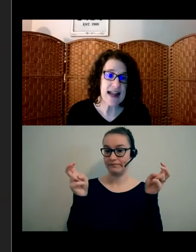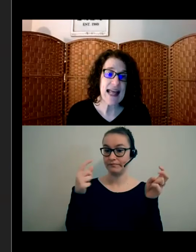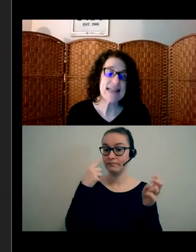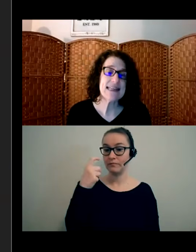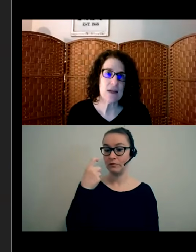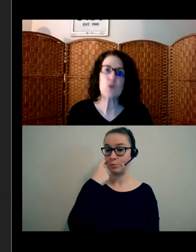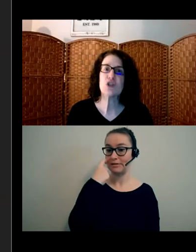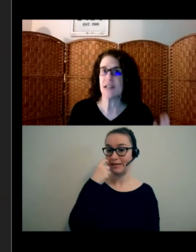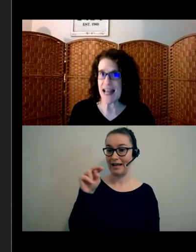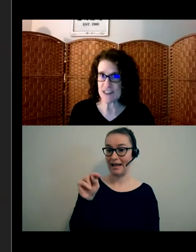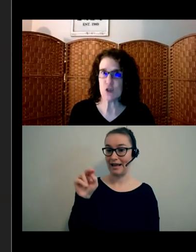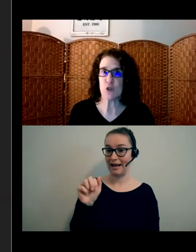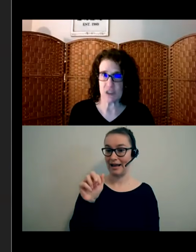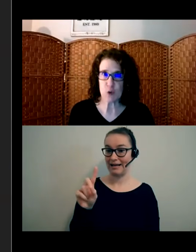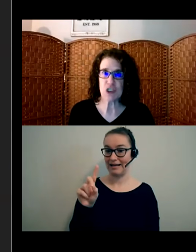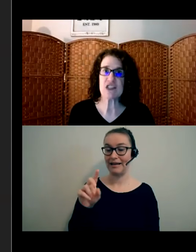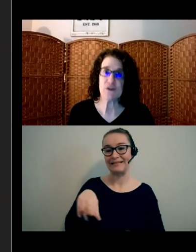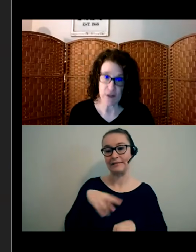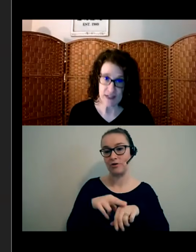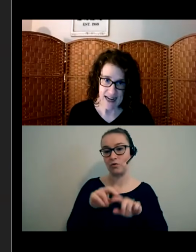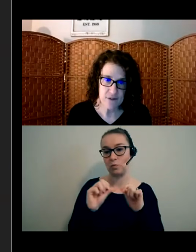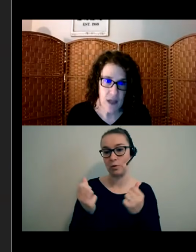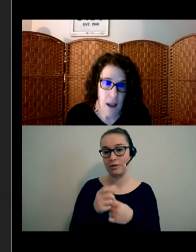which is the National Association for the Deaf,